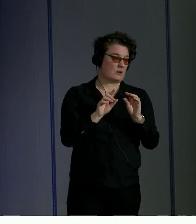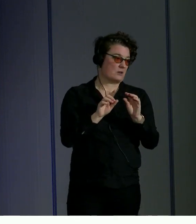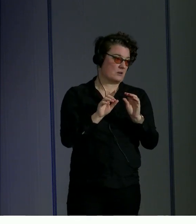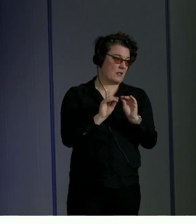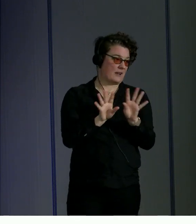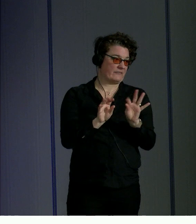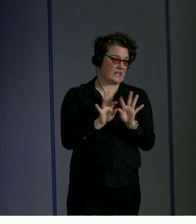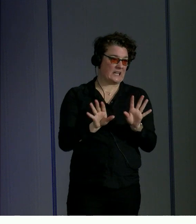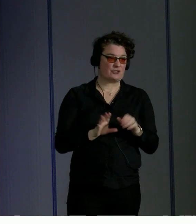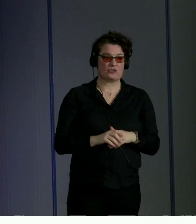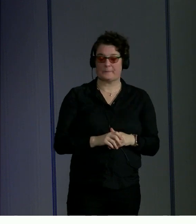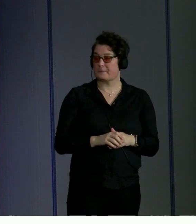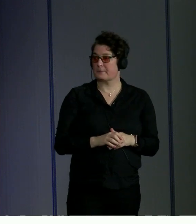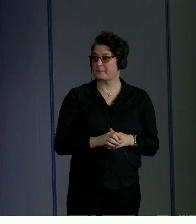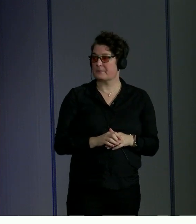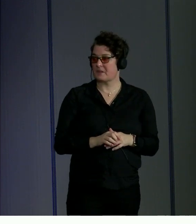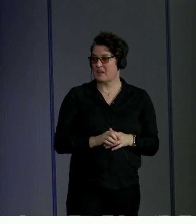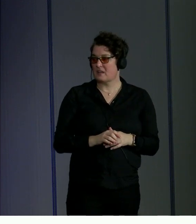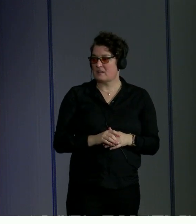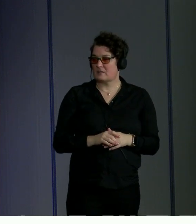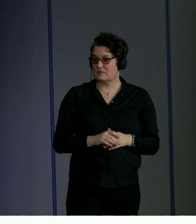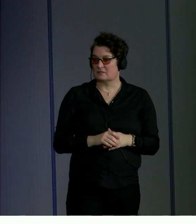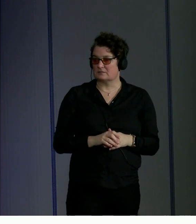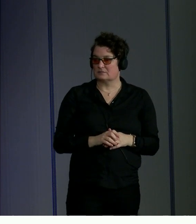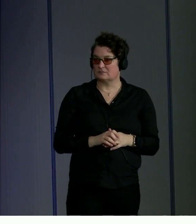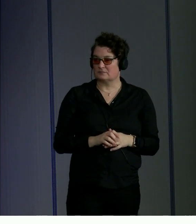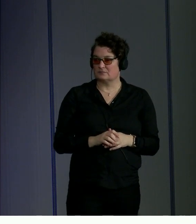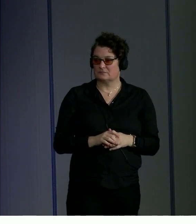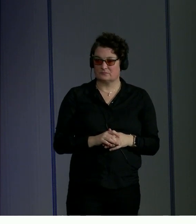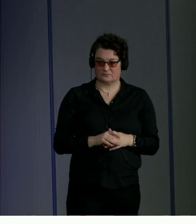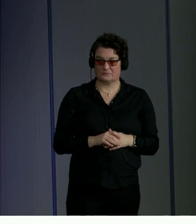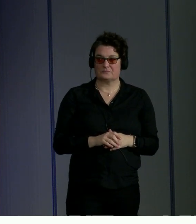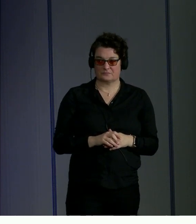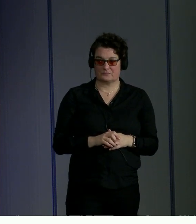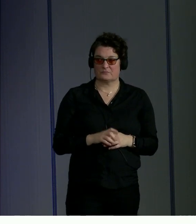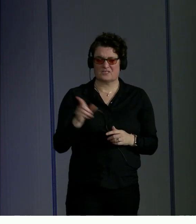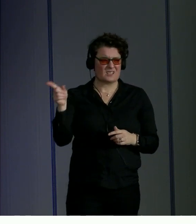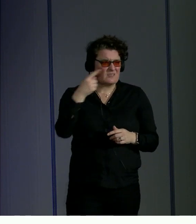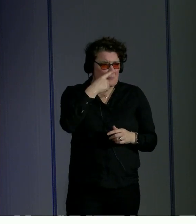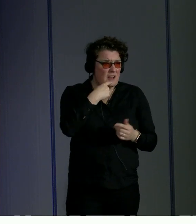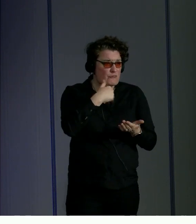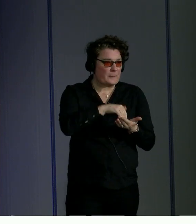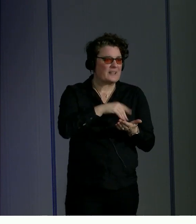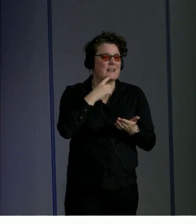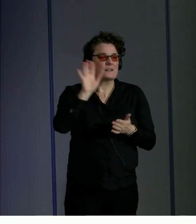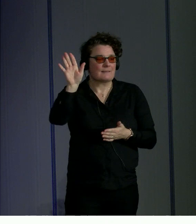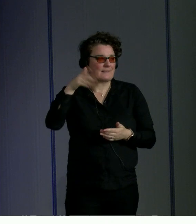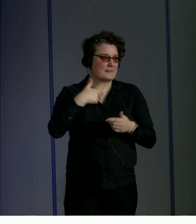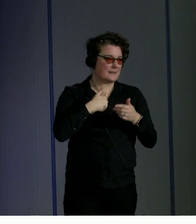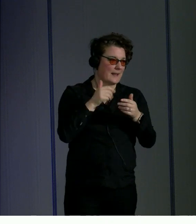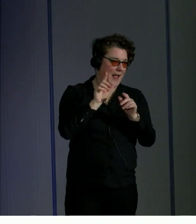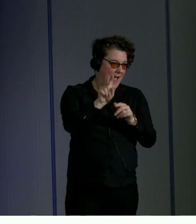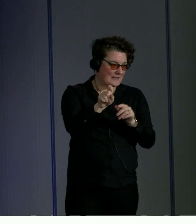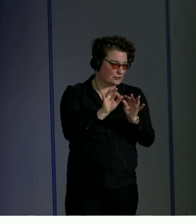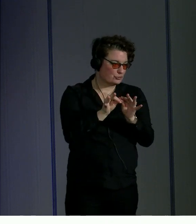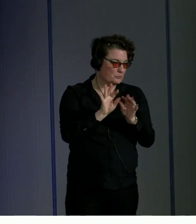Can you repeat that one more time? >> So you have to make sure you